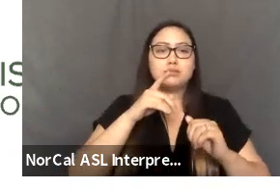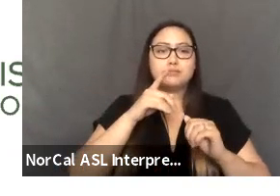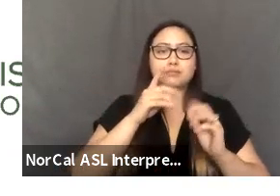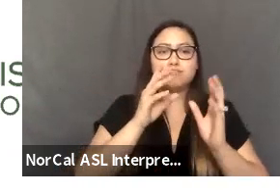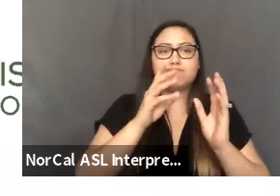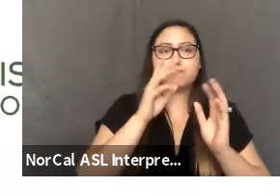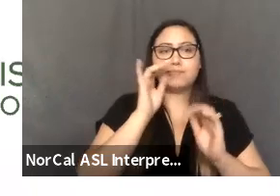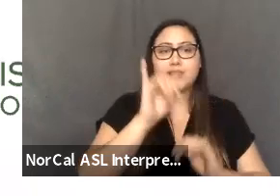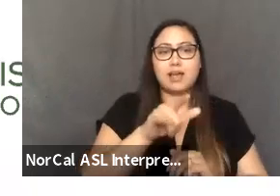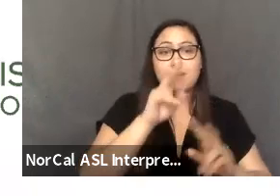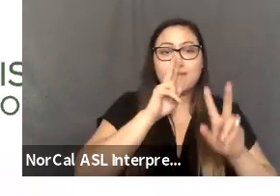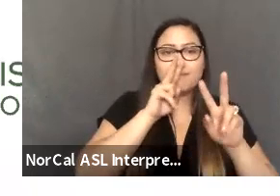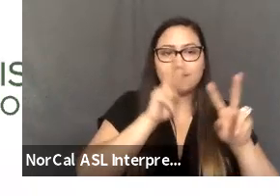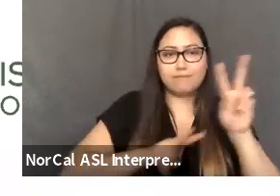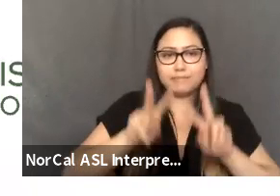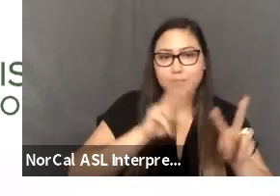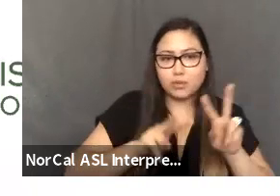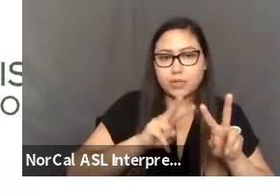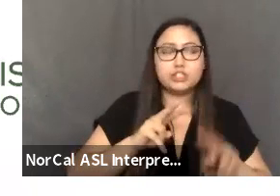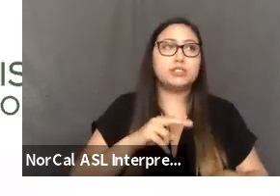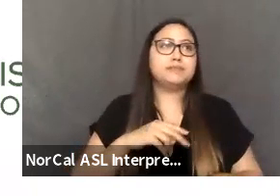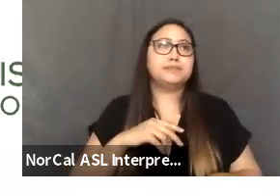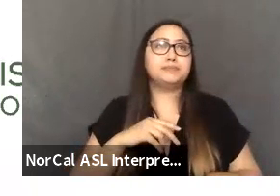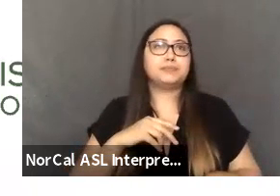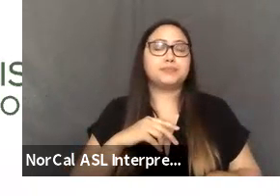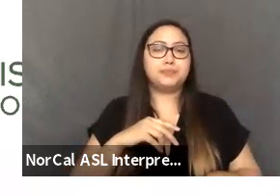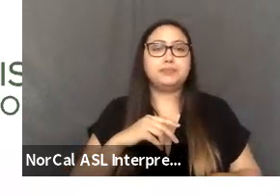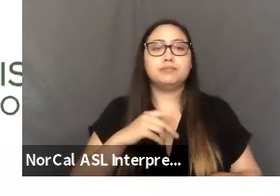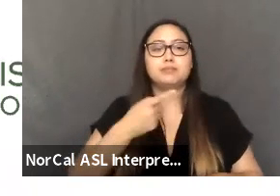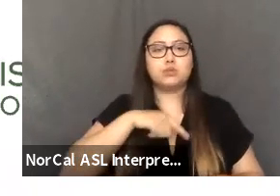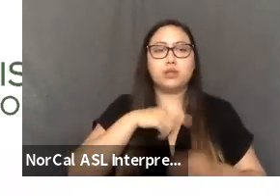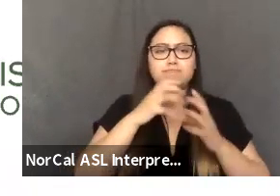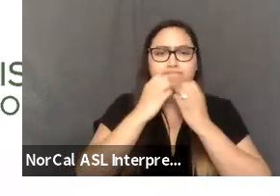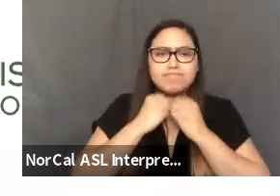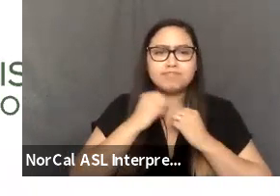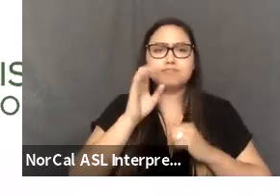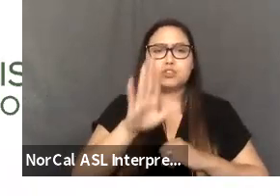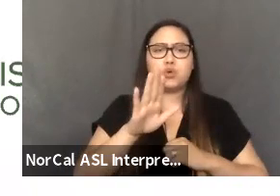evaluation for today's program as we value your input. We want to thank our speakers,